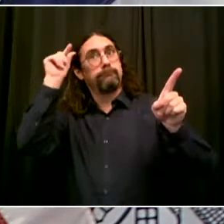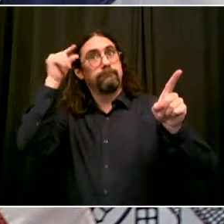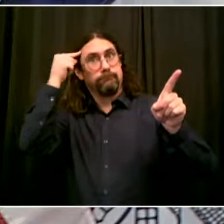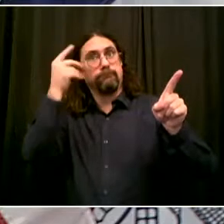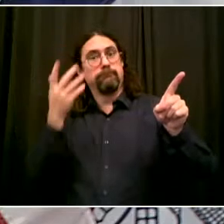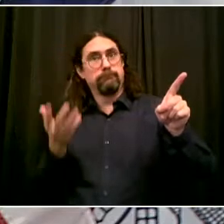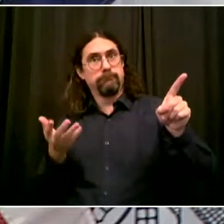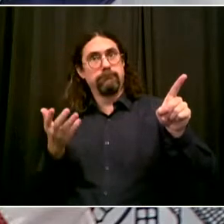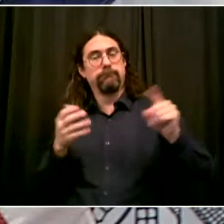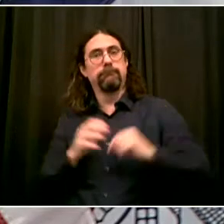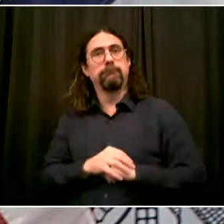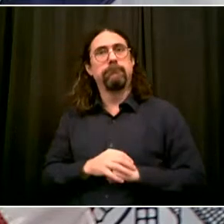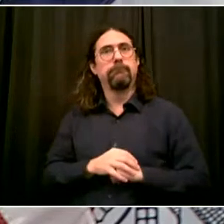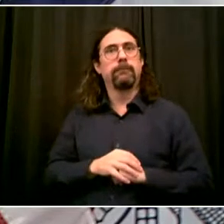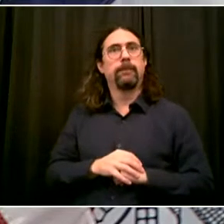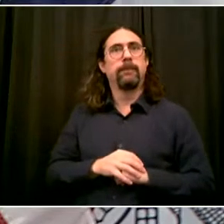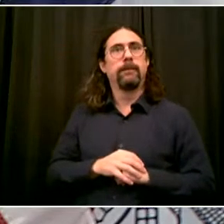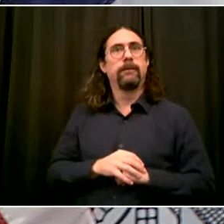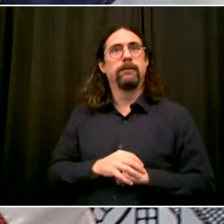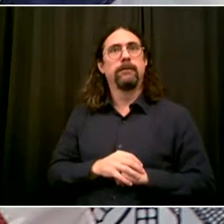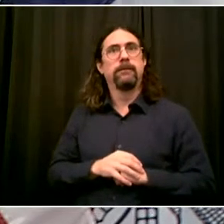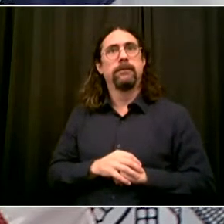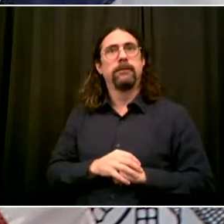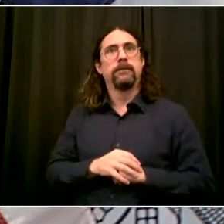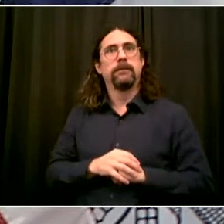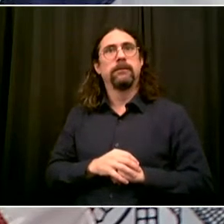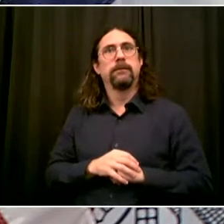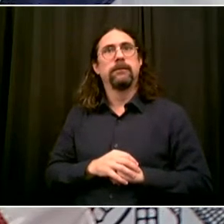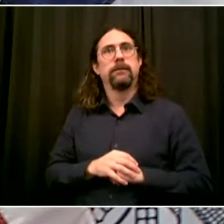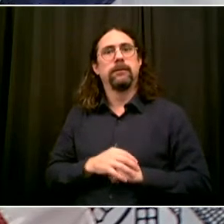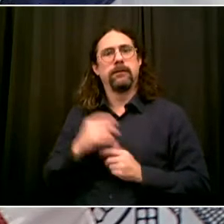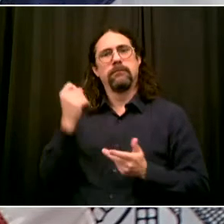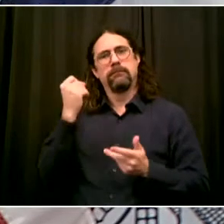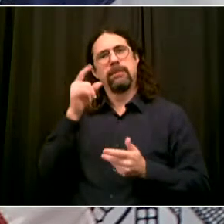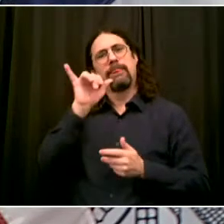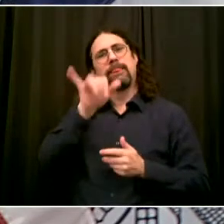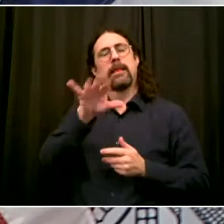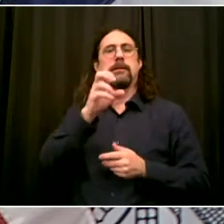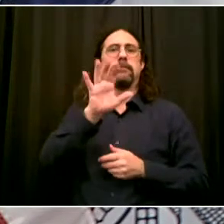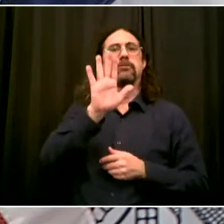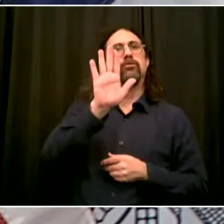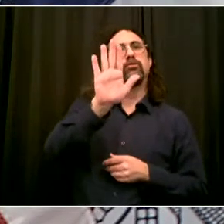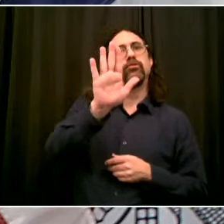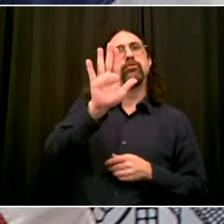IN DEBT, WHAT ARE POSSSIBLE SOLUTIONS ONCSISIRDEIING